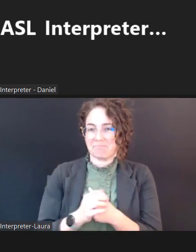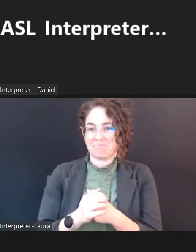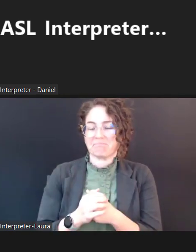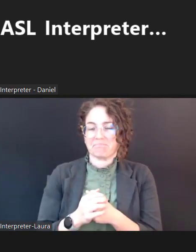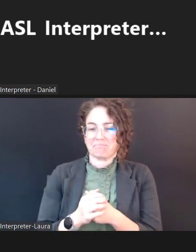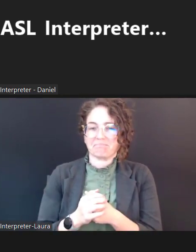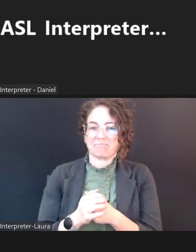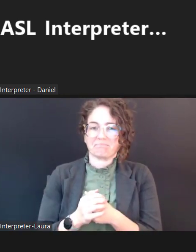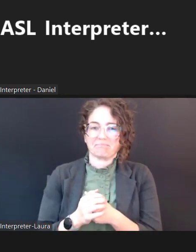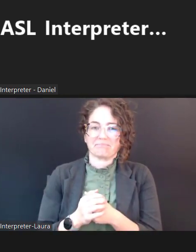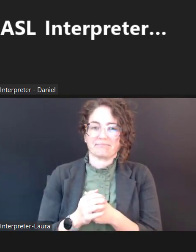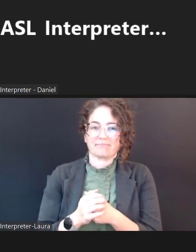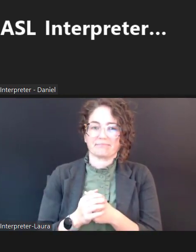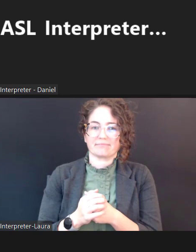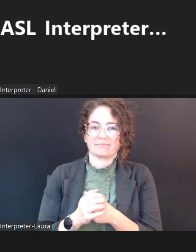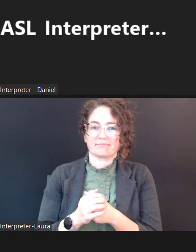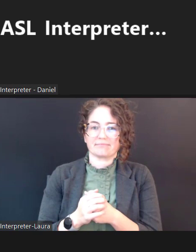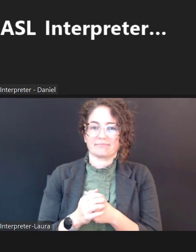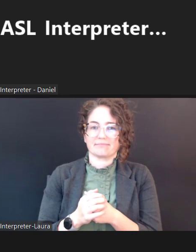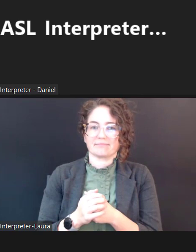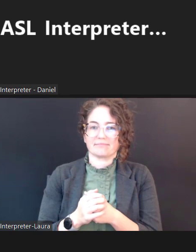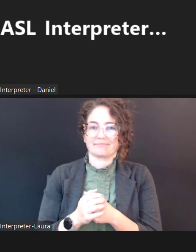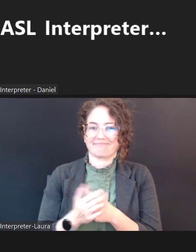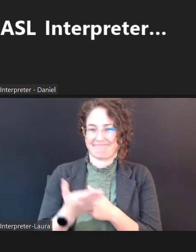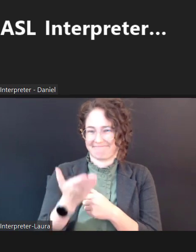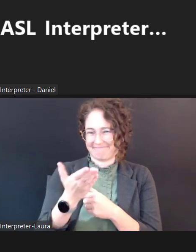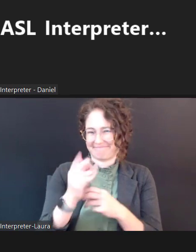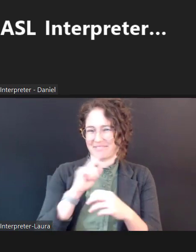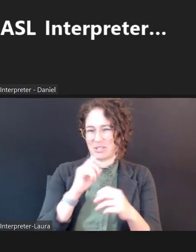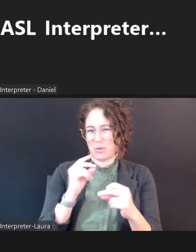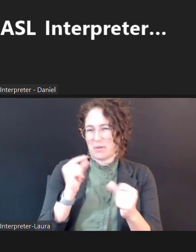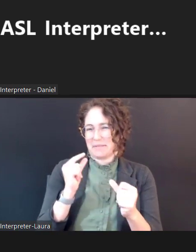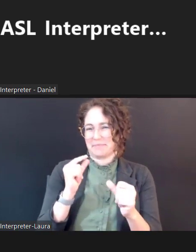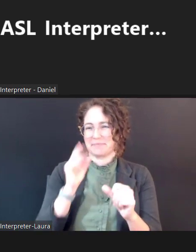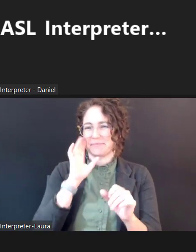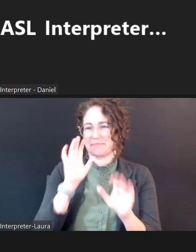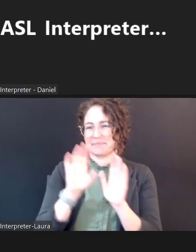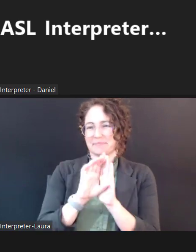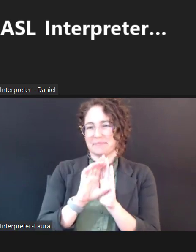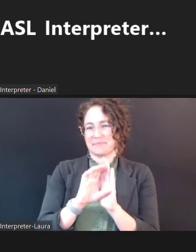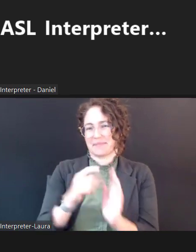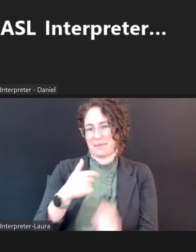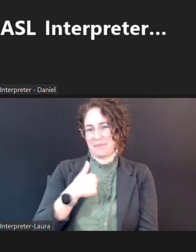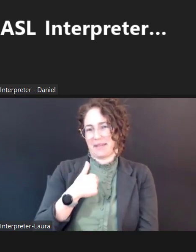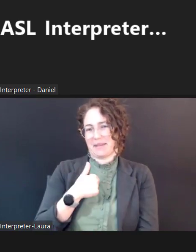So, you get a quick little shot of me, and I'm joined today by Dr.